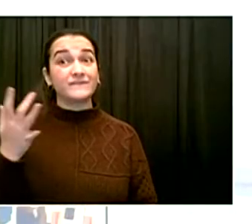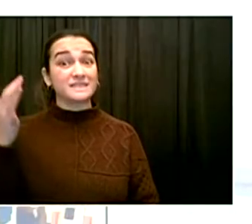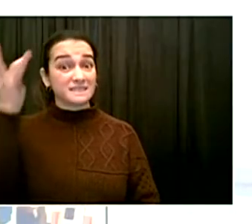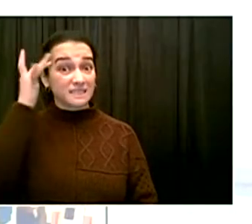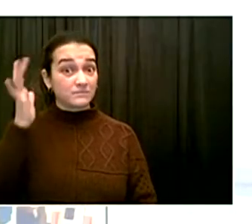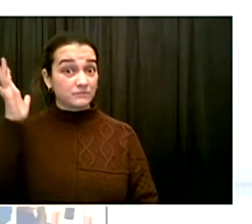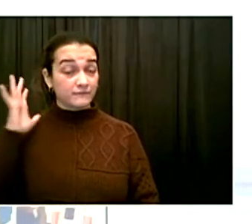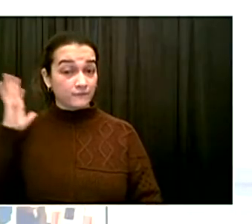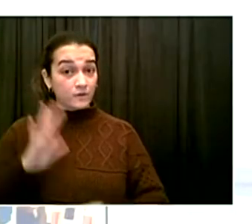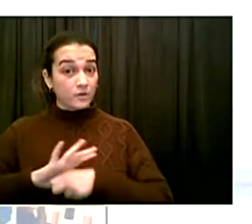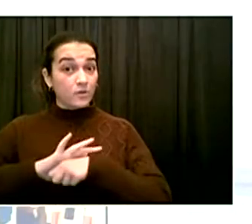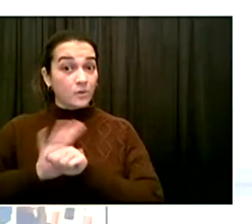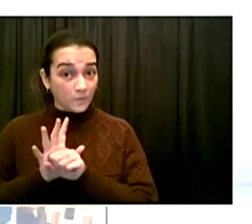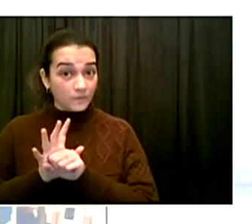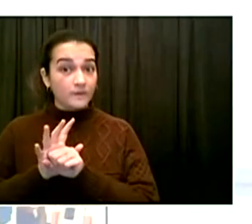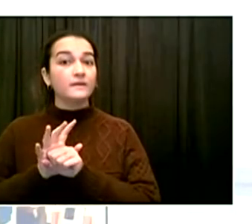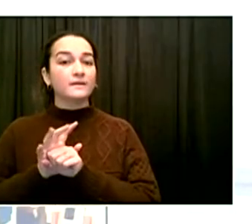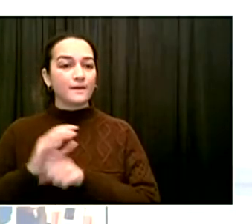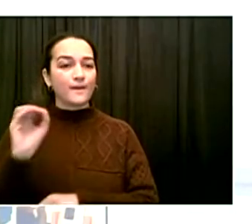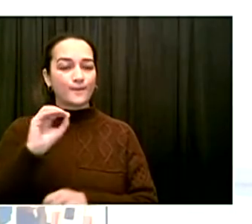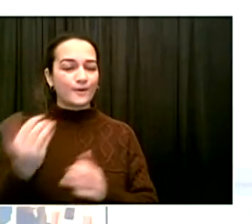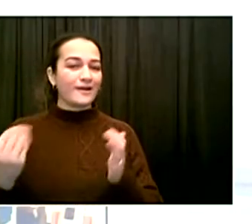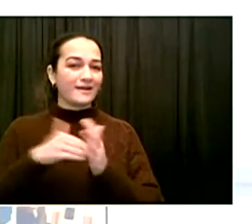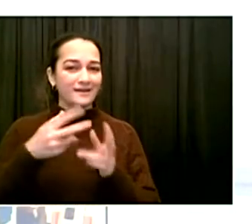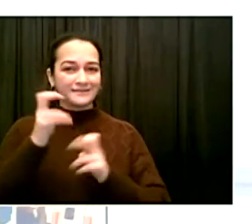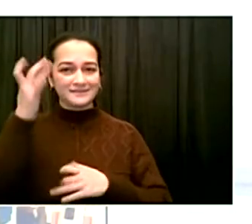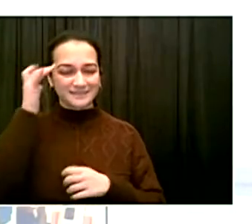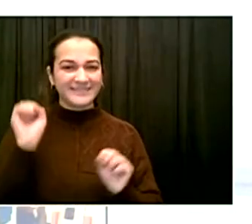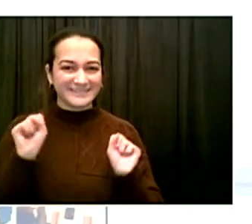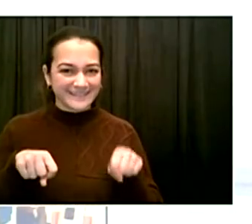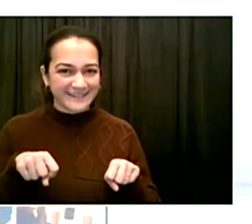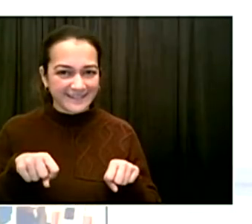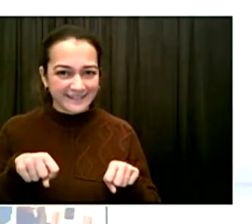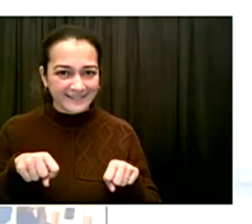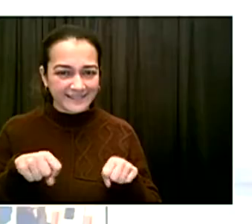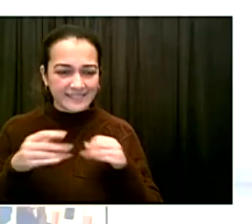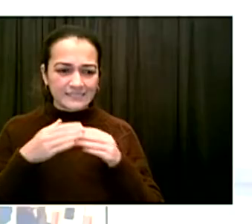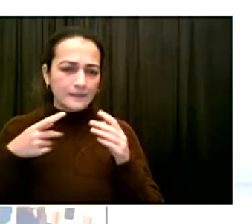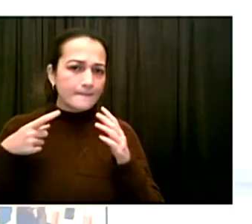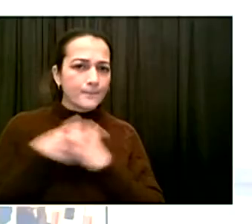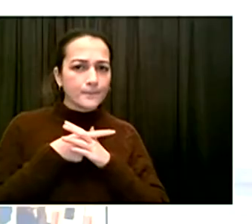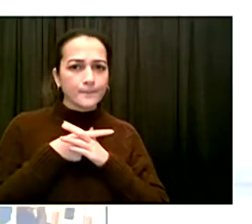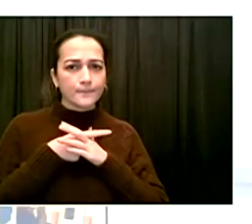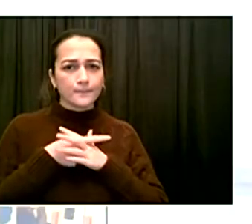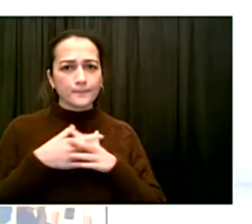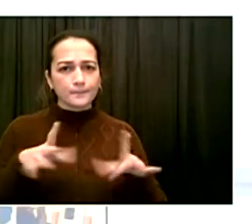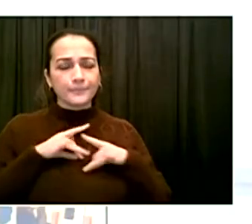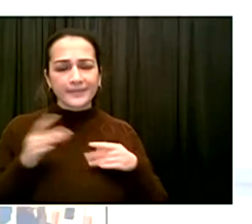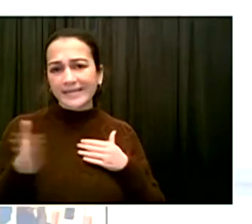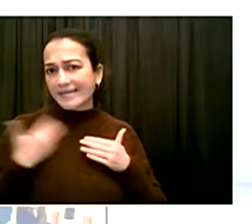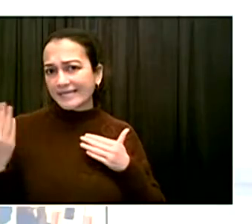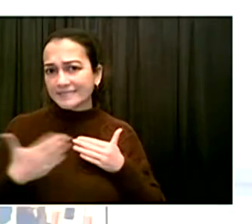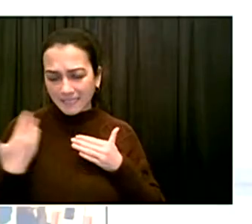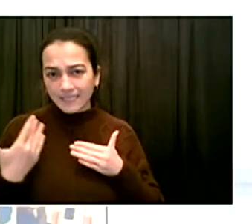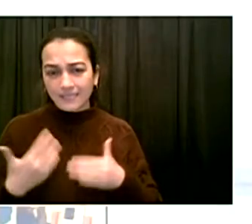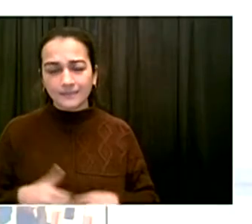THIS IS, IN PART, DUE TO THE ABILITY TO EVADE THE IMMUNE SYSTEM, MEANING THOSE WHO HAVE ALREADY HAD COVID, AND THOSE WHO ARE VACCINATED ARE MORE LIKELY TO BE INFECTED WITH OMICRON COMPARED TO PAST